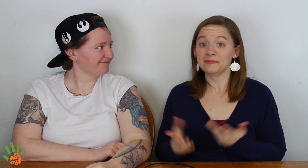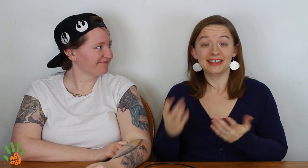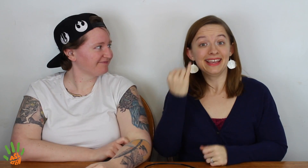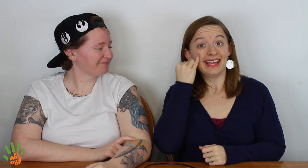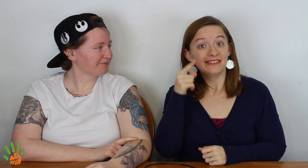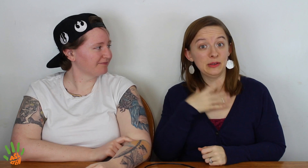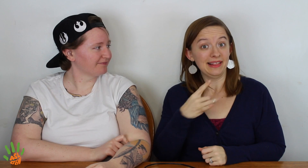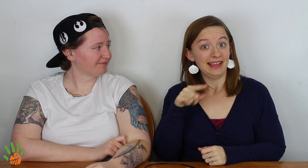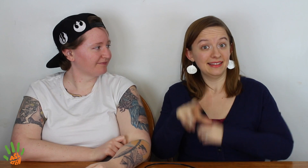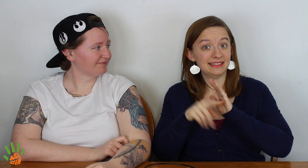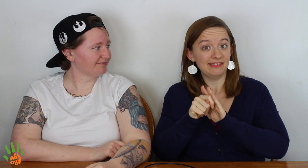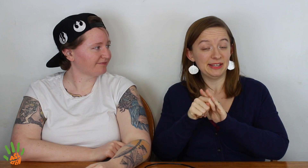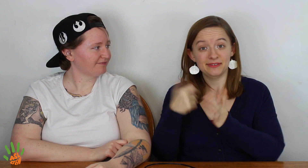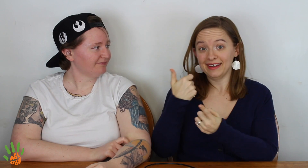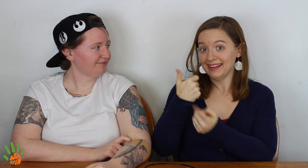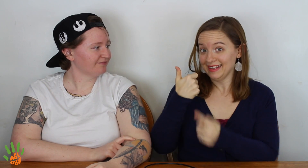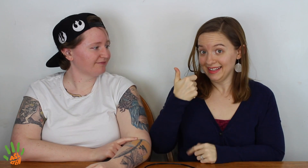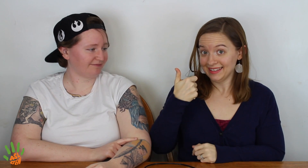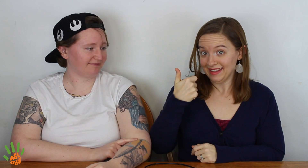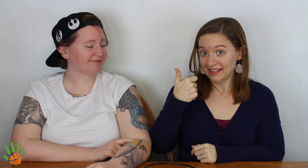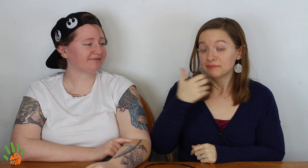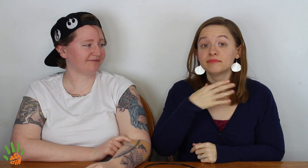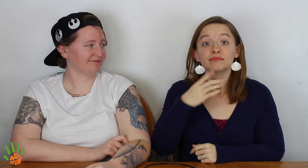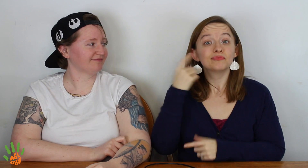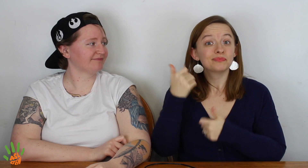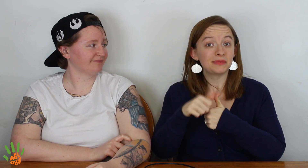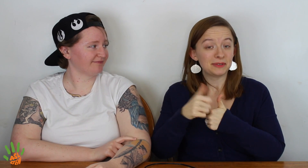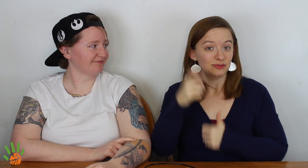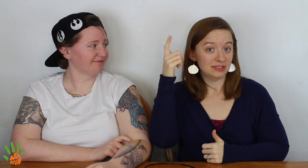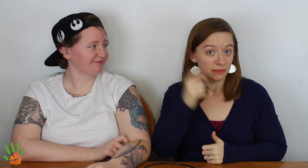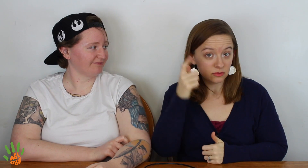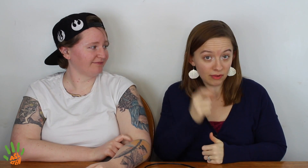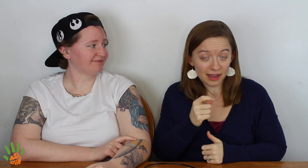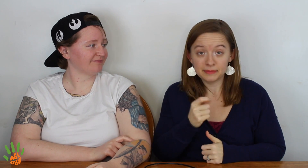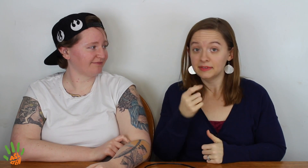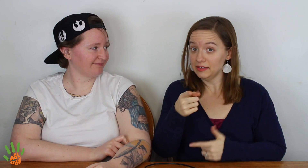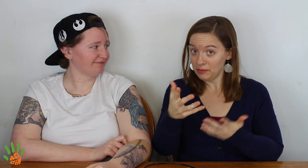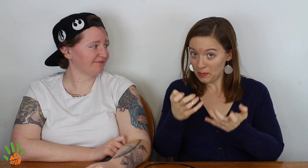Yeah, so if you've liked this video click LIKE and remember to subscribe.